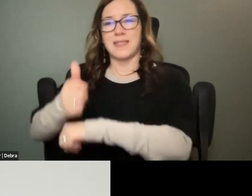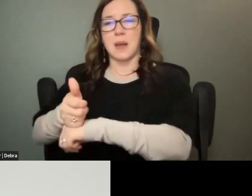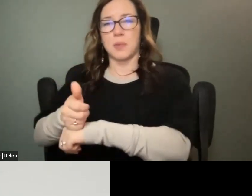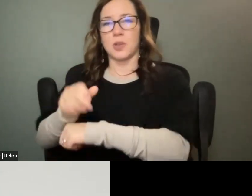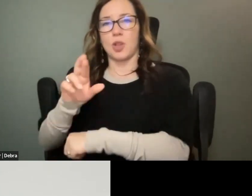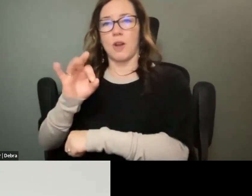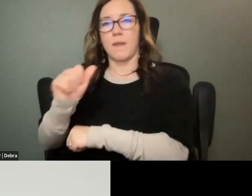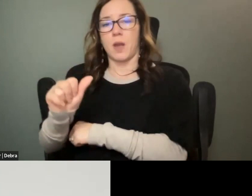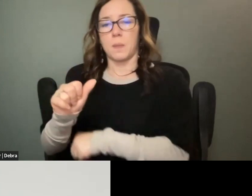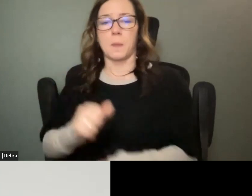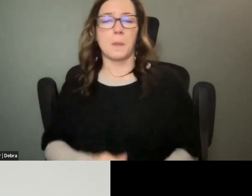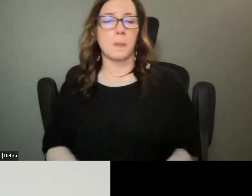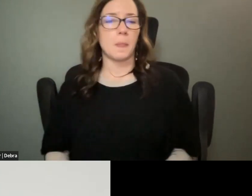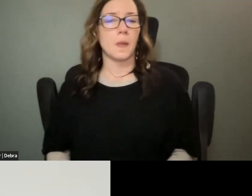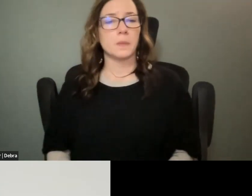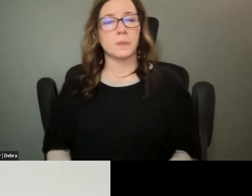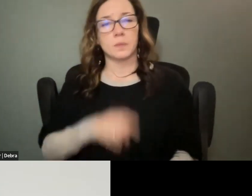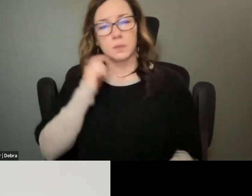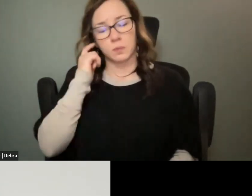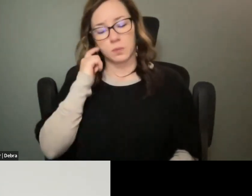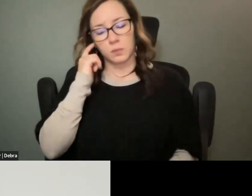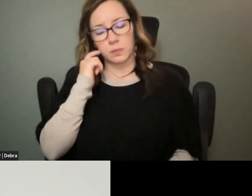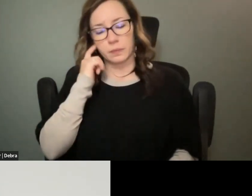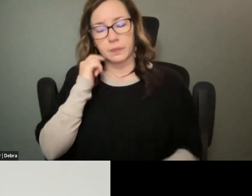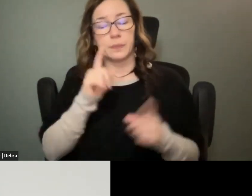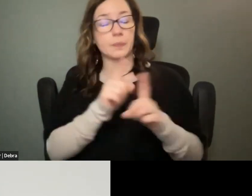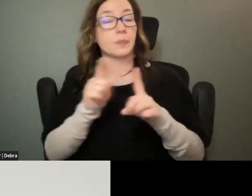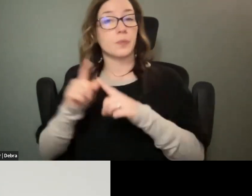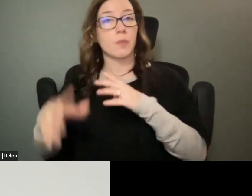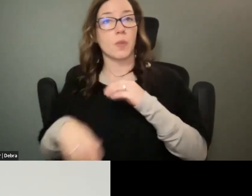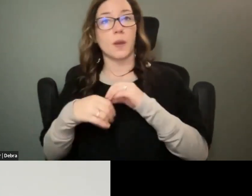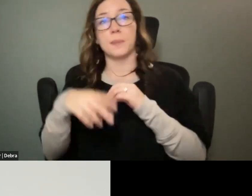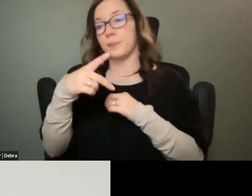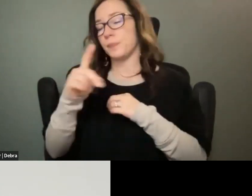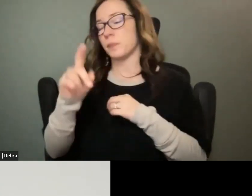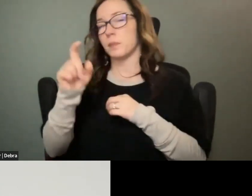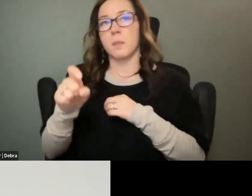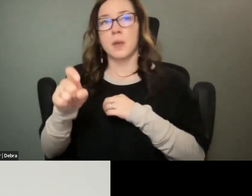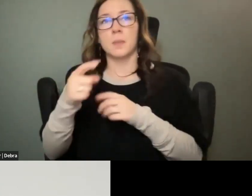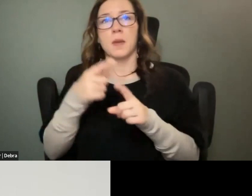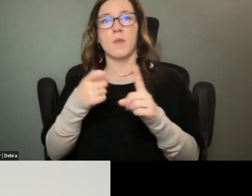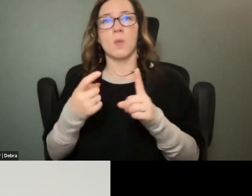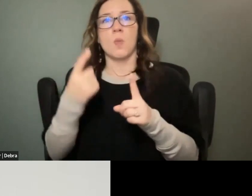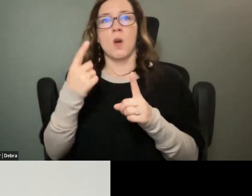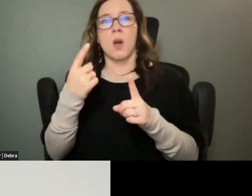and if I may also add to that the PD